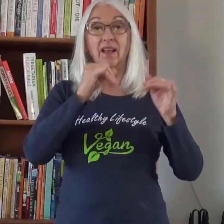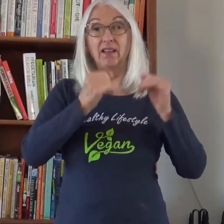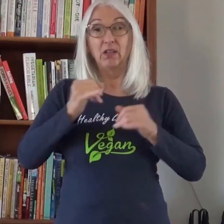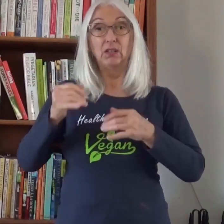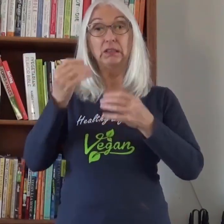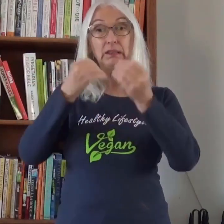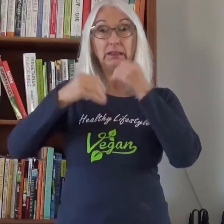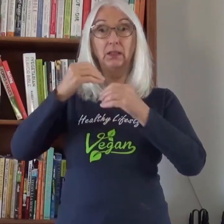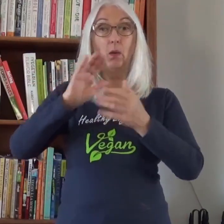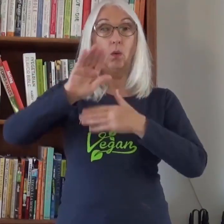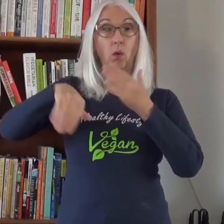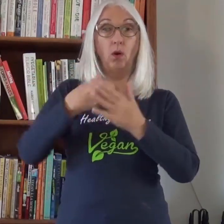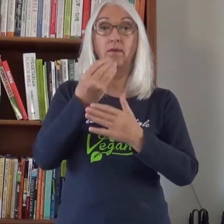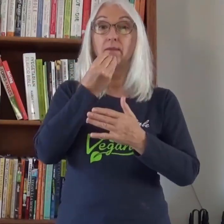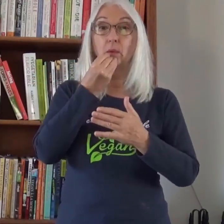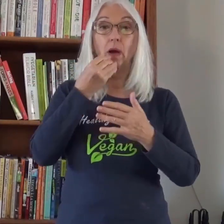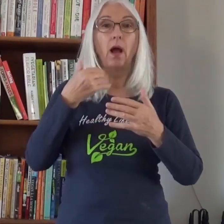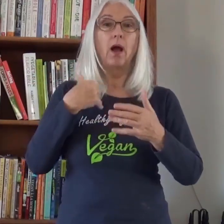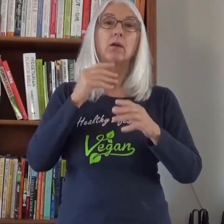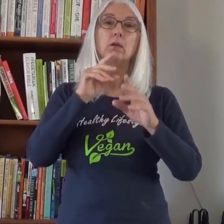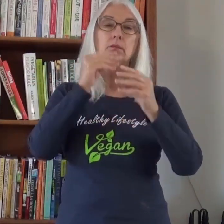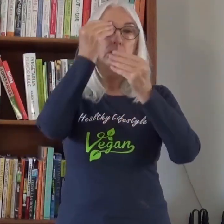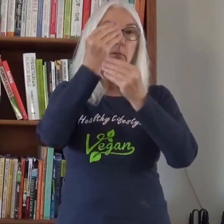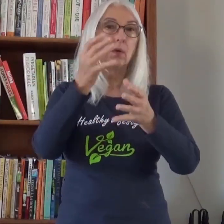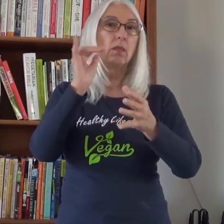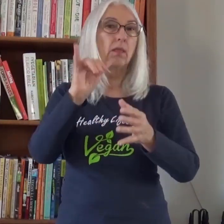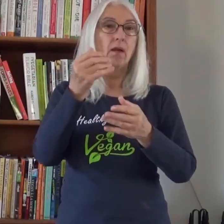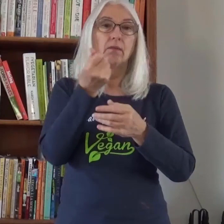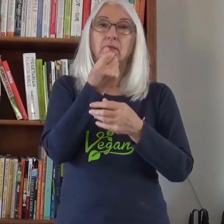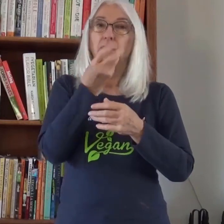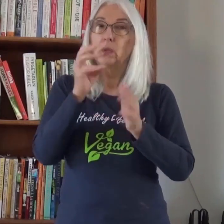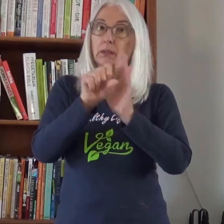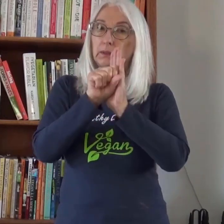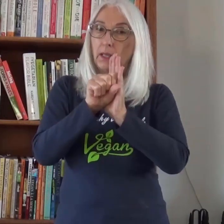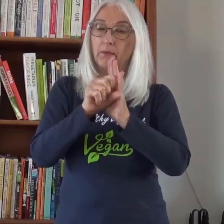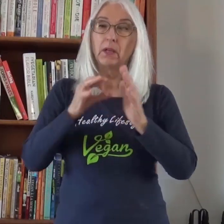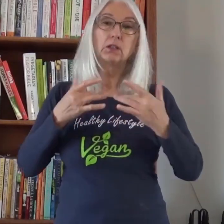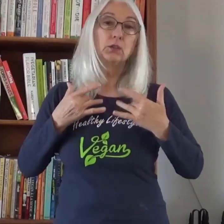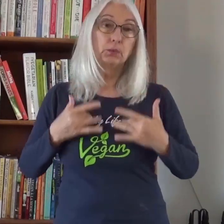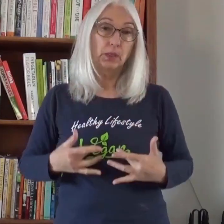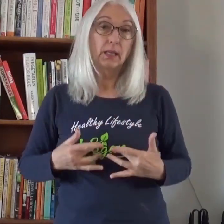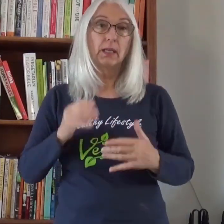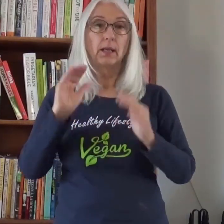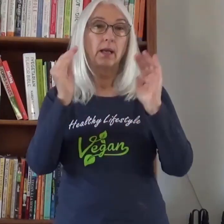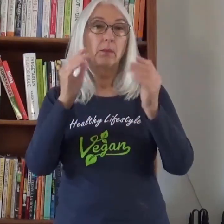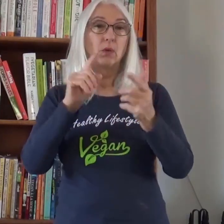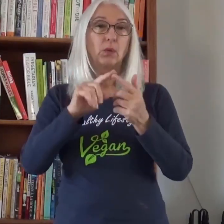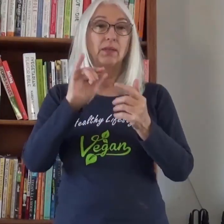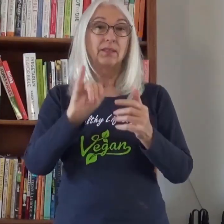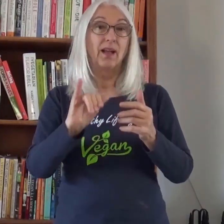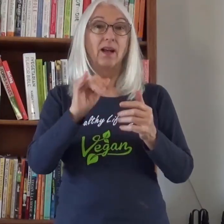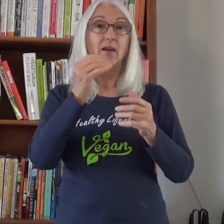Individuals eating whole foods have reported fewer symptoms of depression compared to